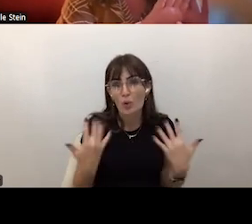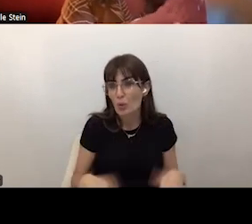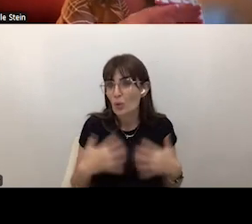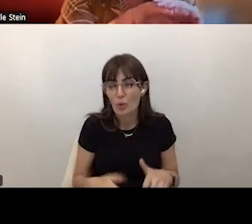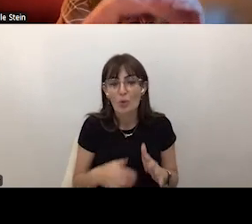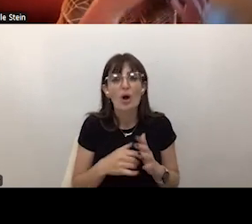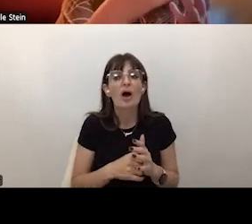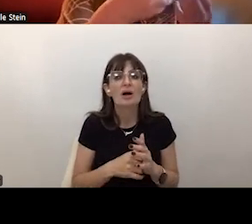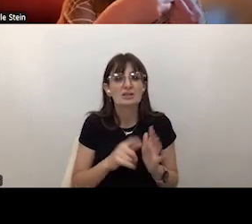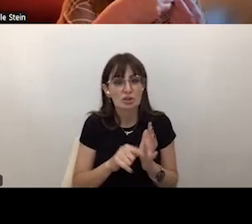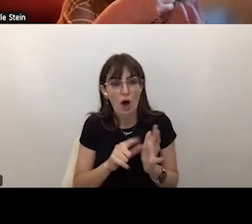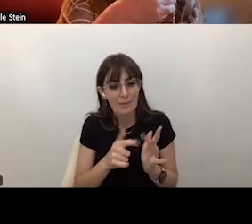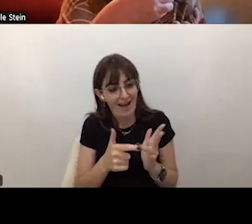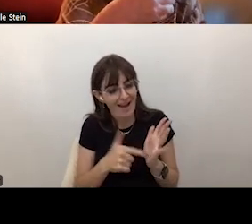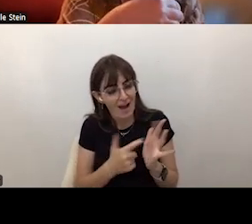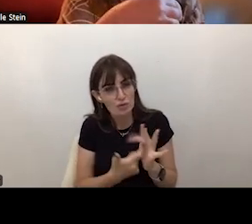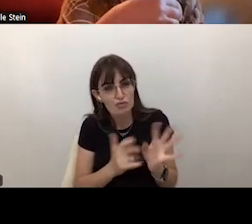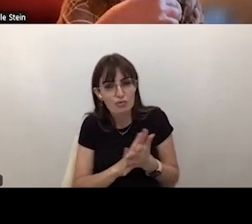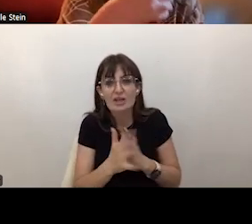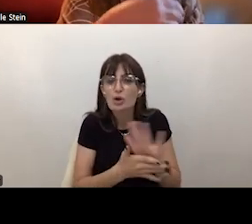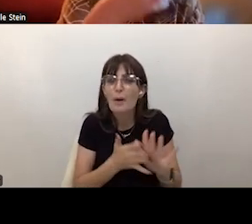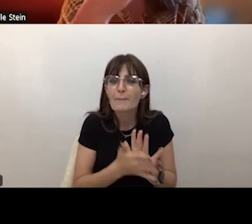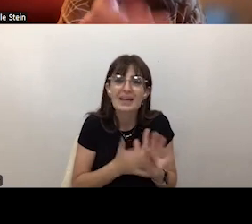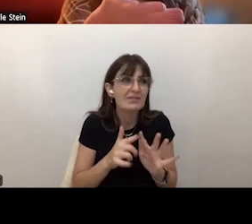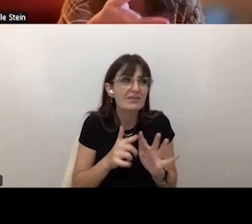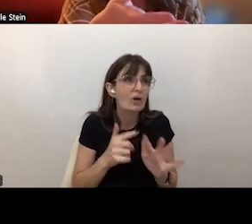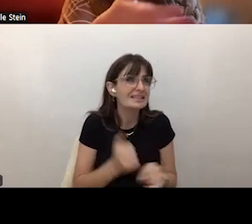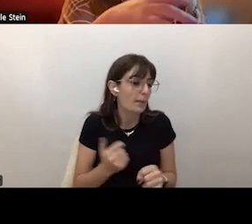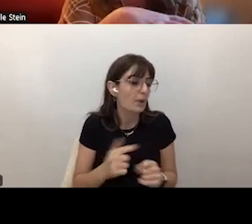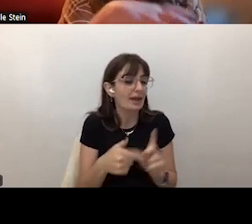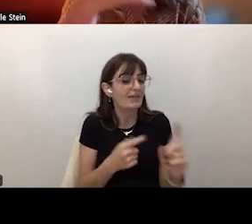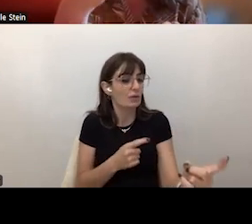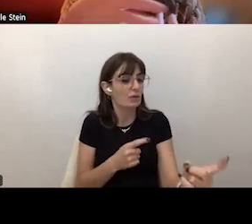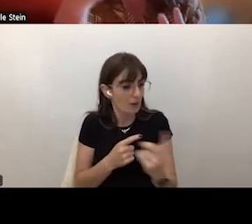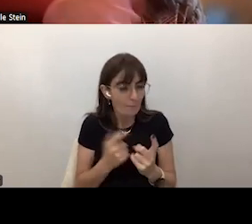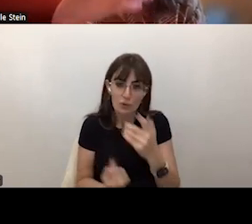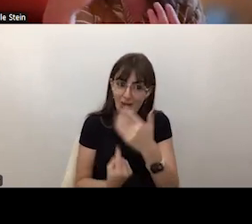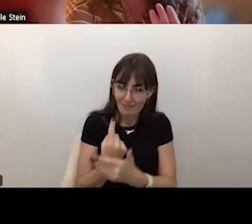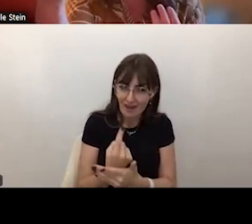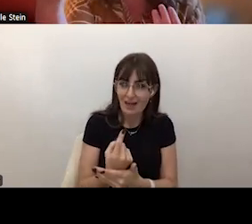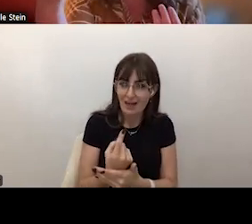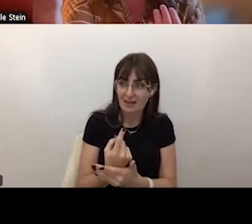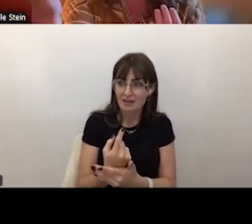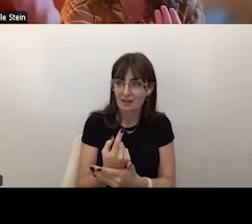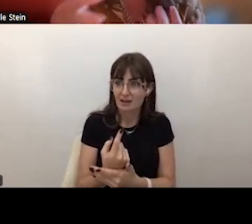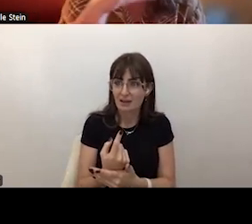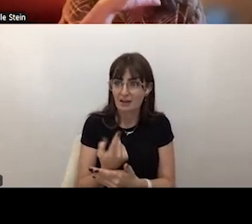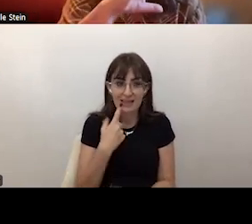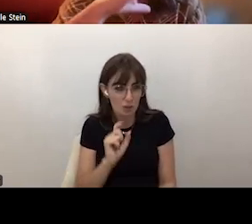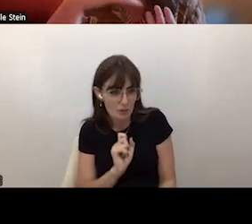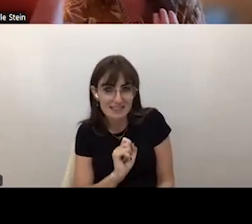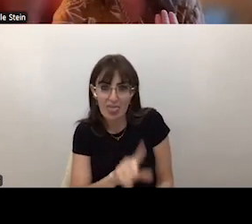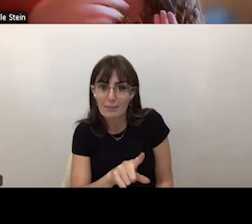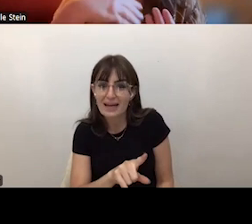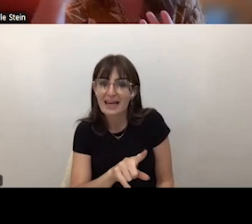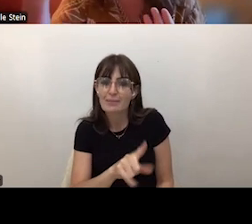engagement. If someone has come to an event and then you have sent them an email communications